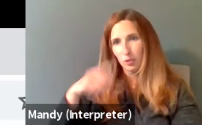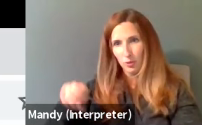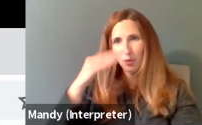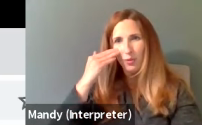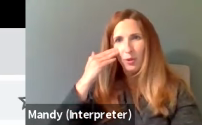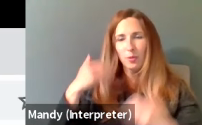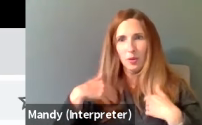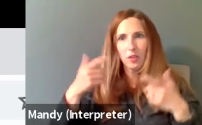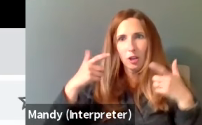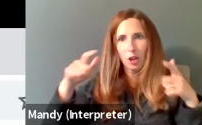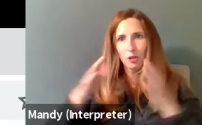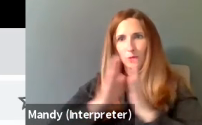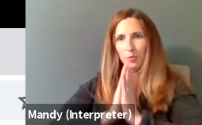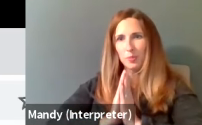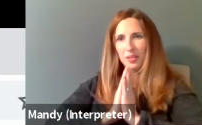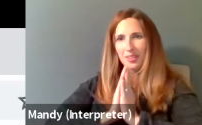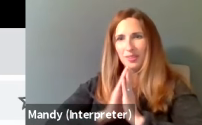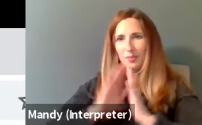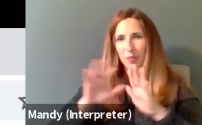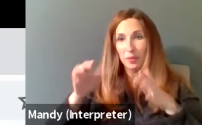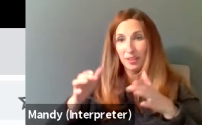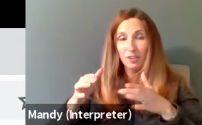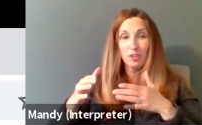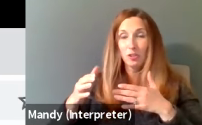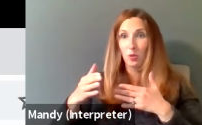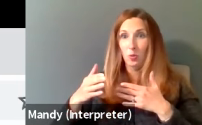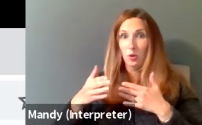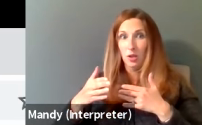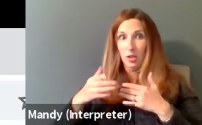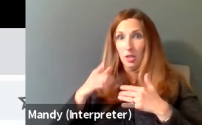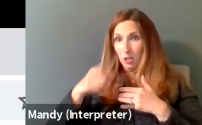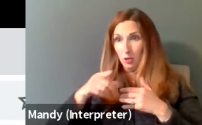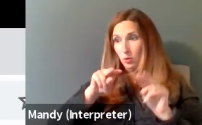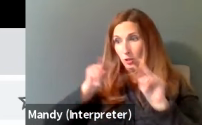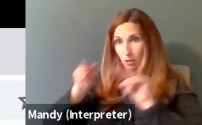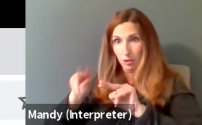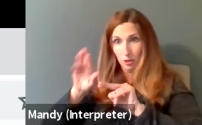So wherever you are, you would look to your language data, and demographics to decide